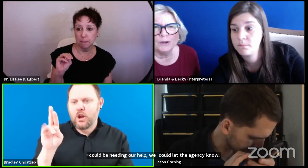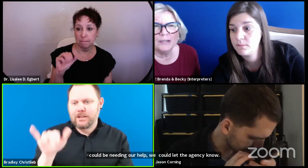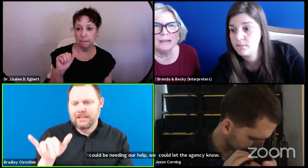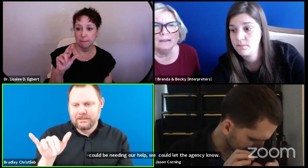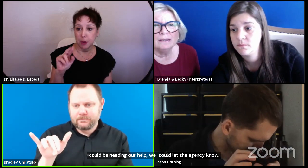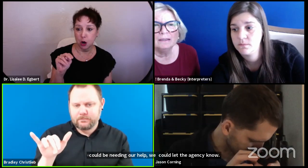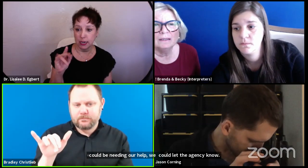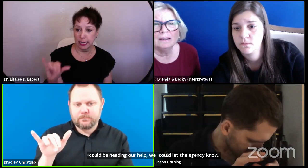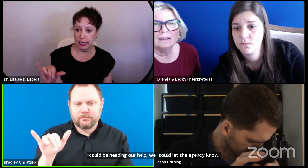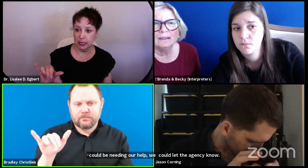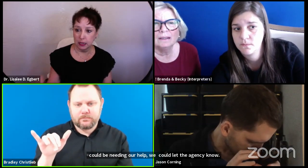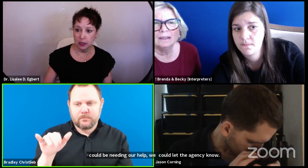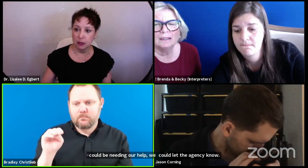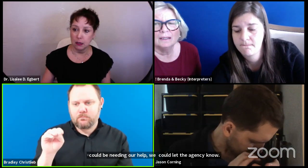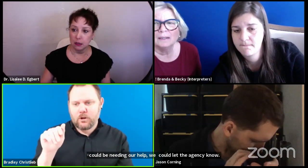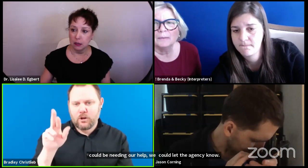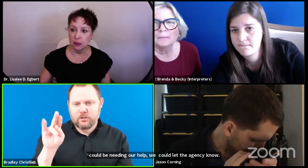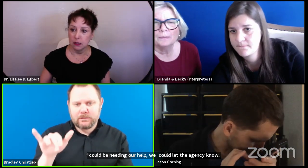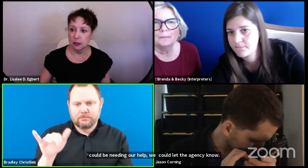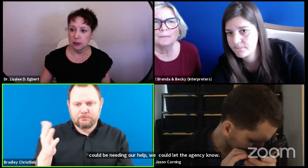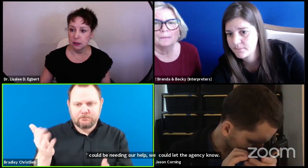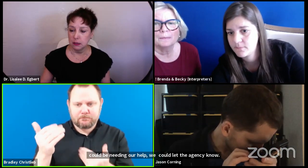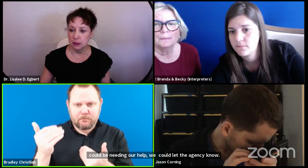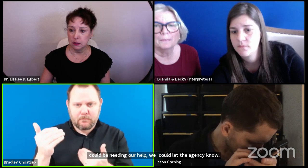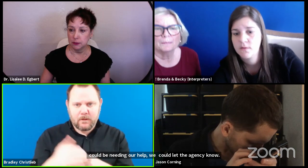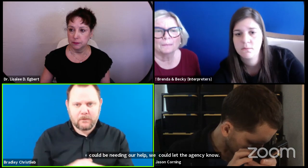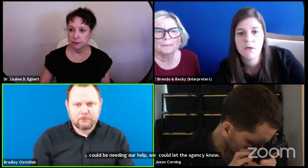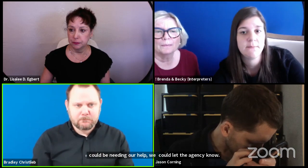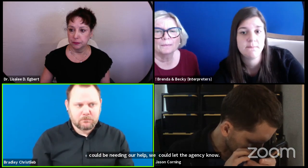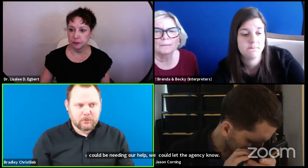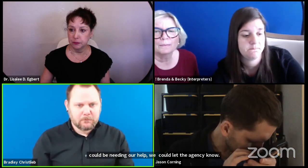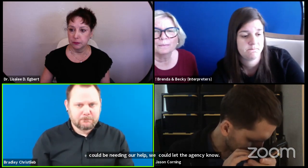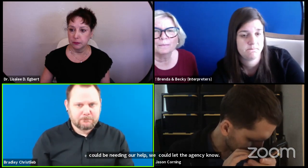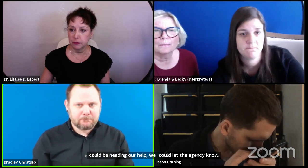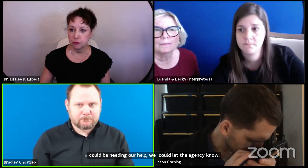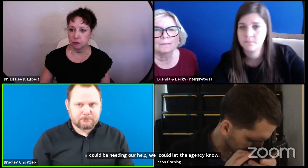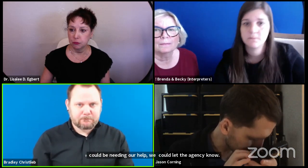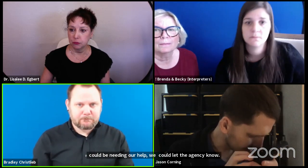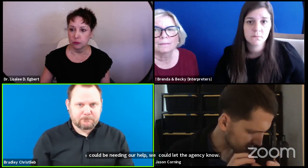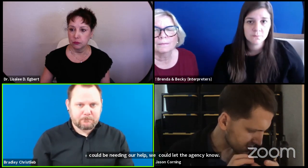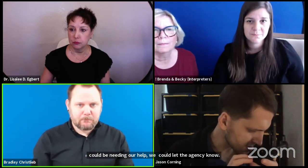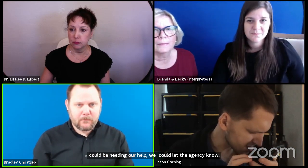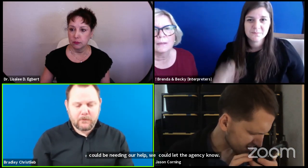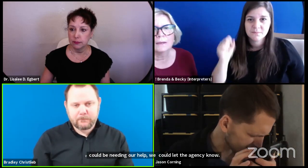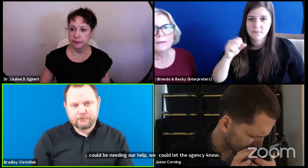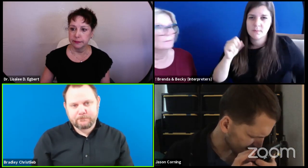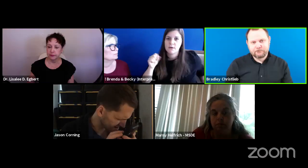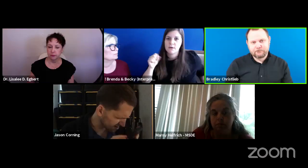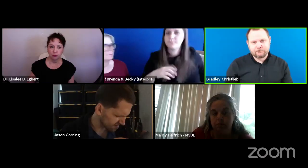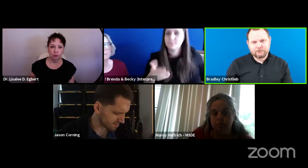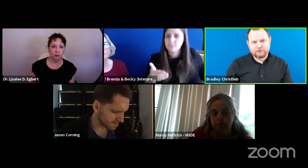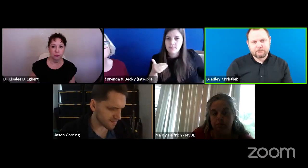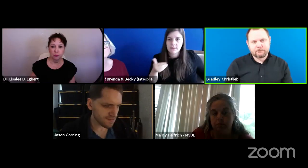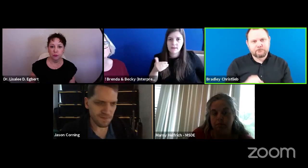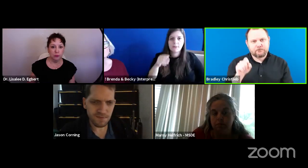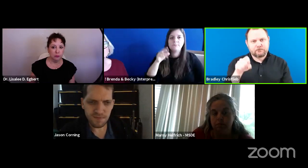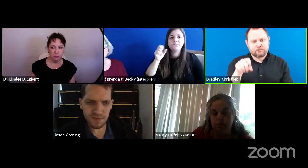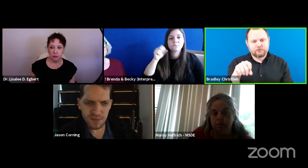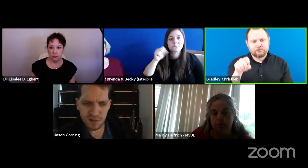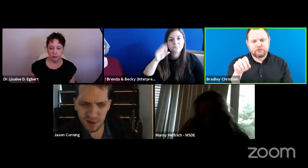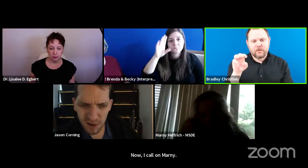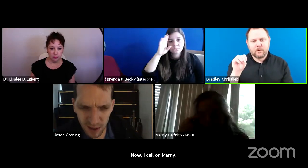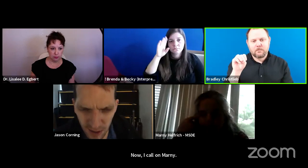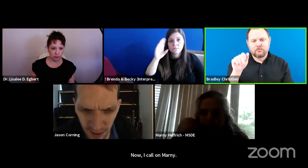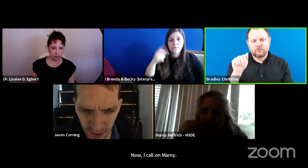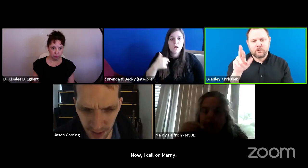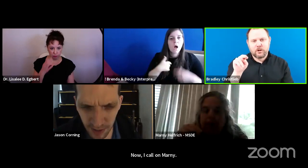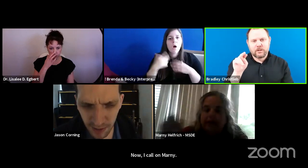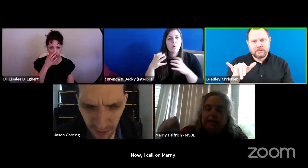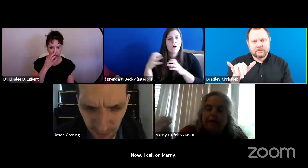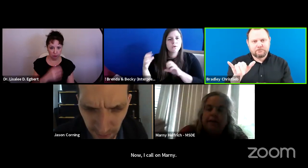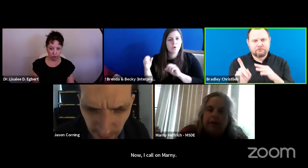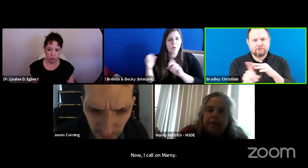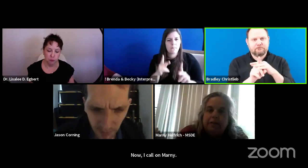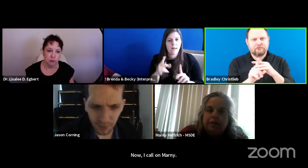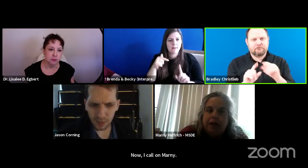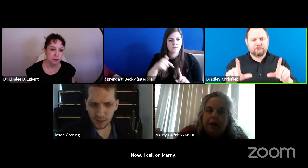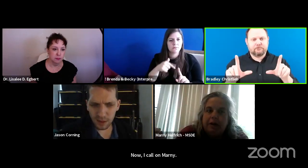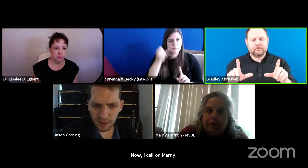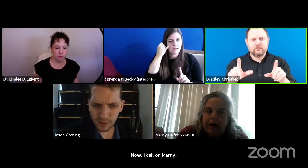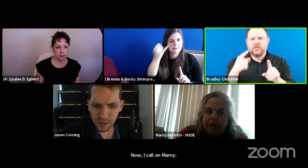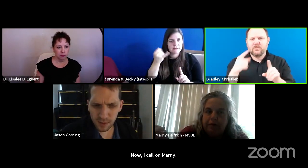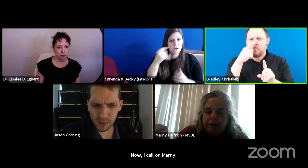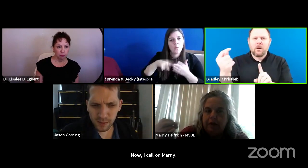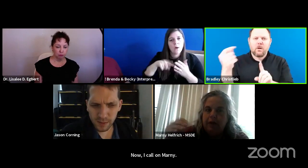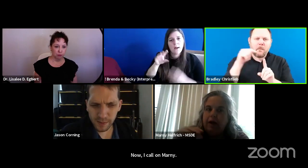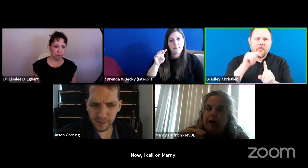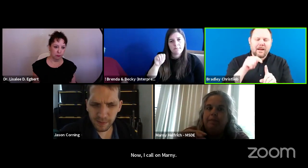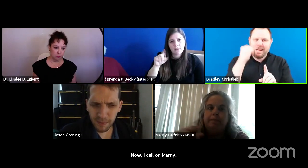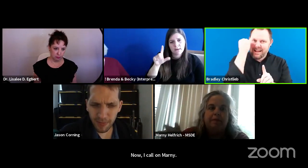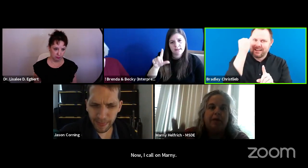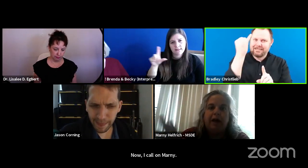I just wanted to return to the idea that Mary Lynn shared about some